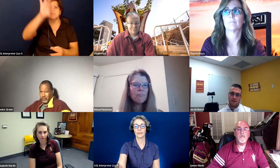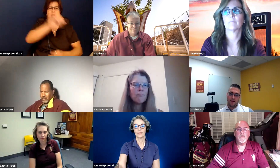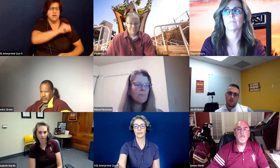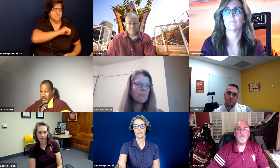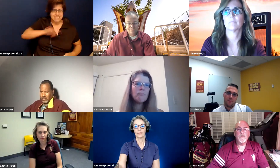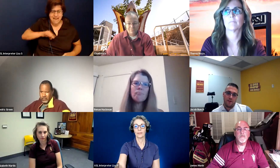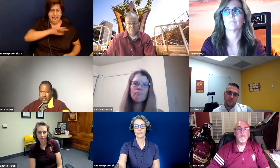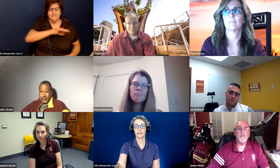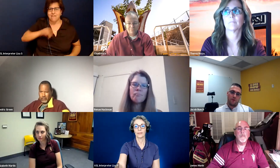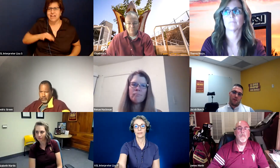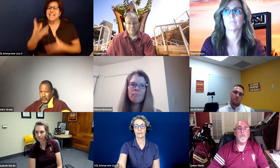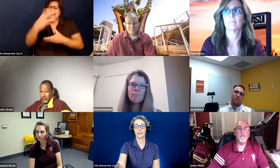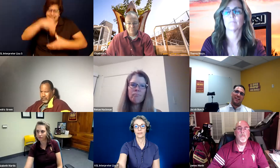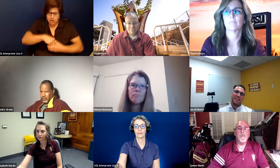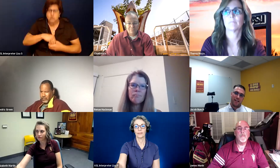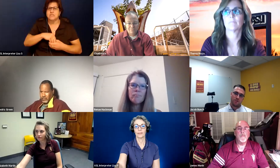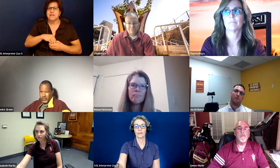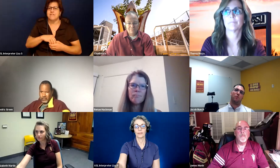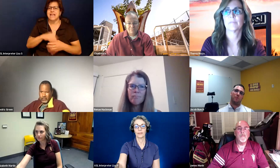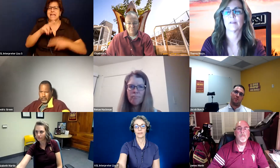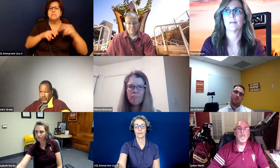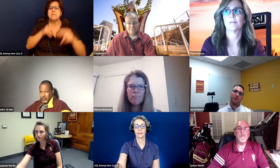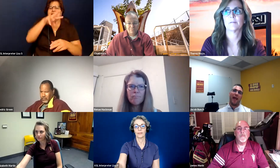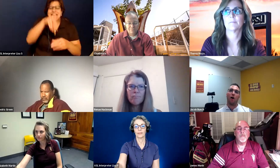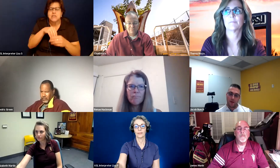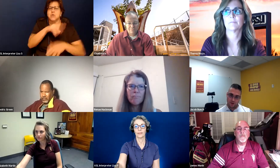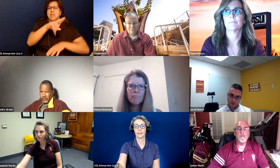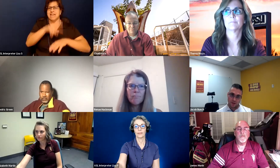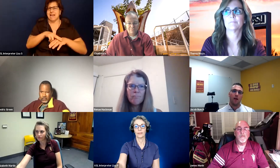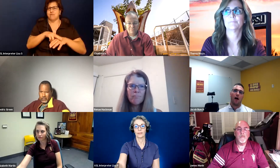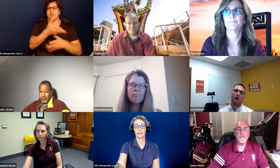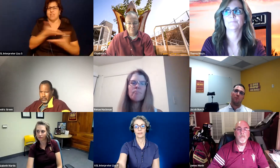The inclusivity is built into the nature of what we do and how we do it.